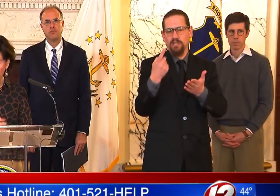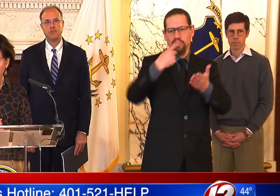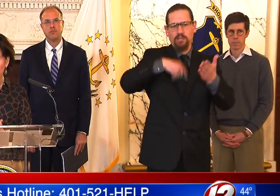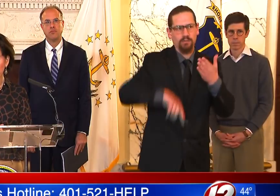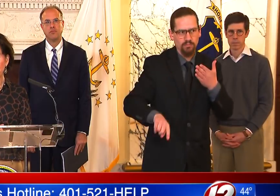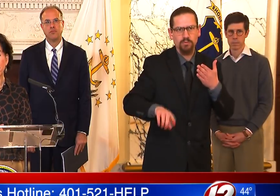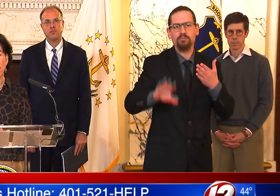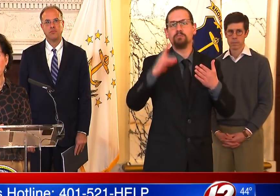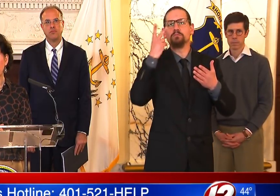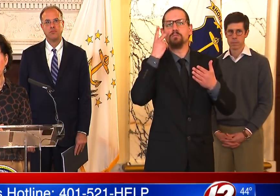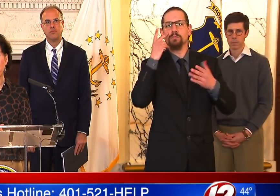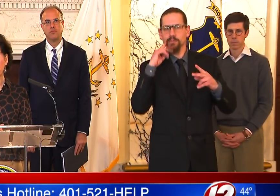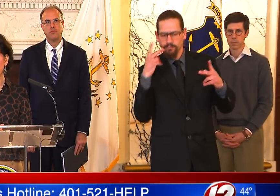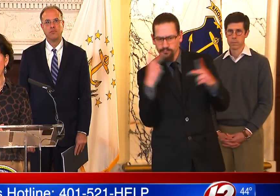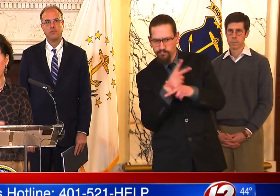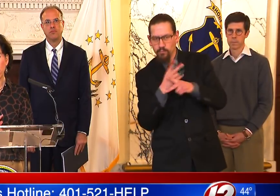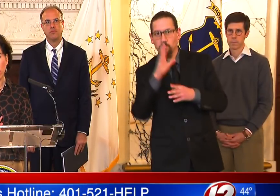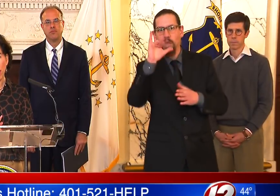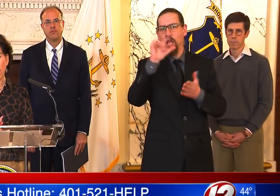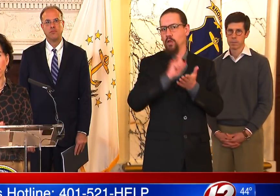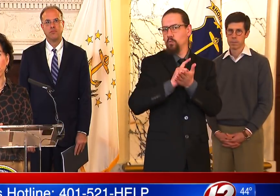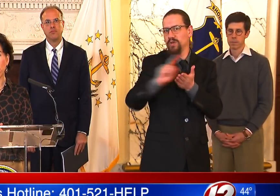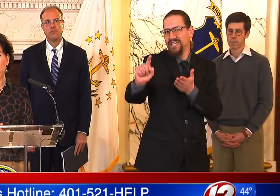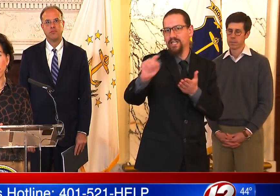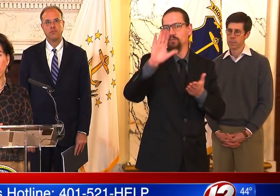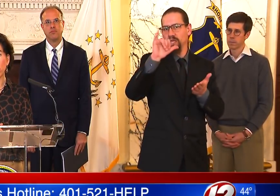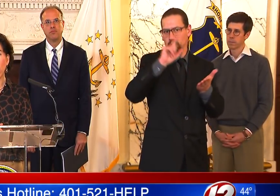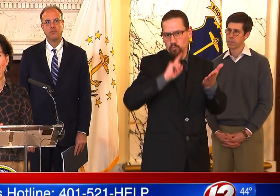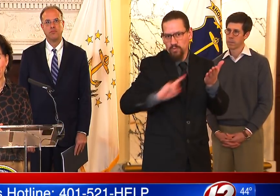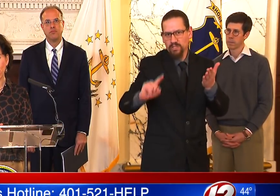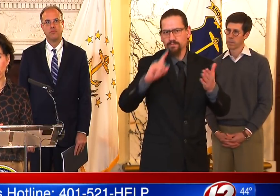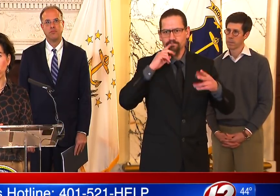THIS IS A TOUGH ONE.